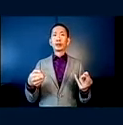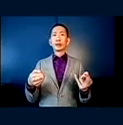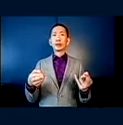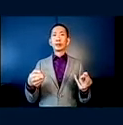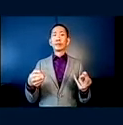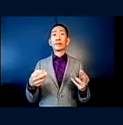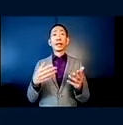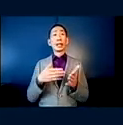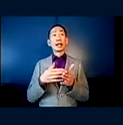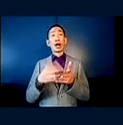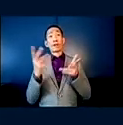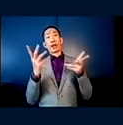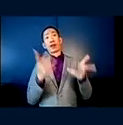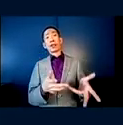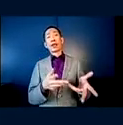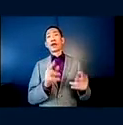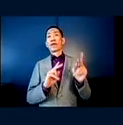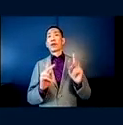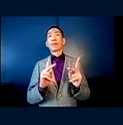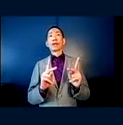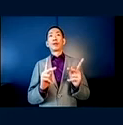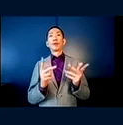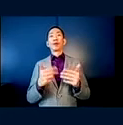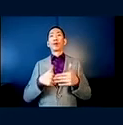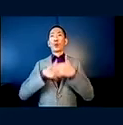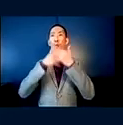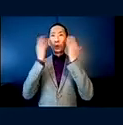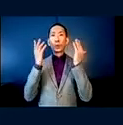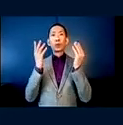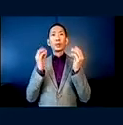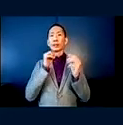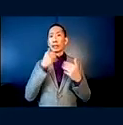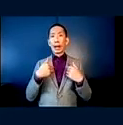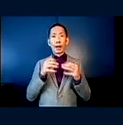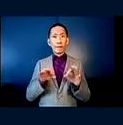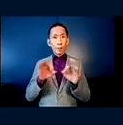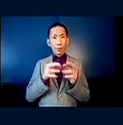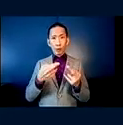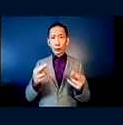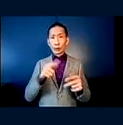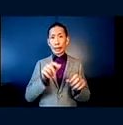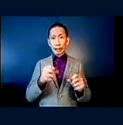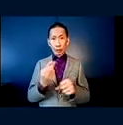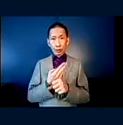RESOURCES AND LEAVING THE POPULATION OFTEN TIME BEREFT OF IMPORTANT RESOURCES THAT THEY